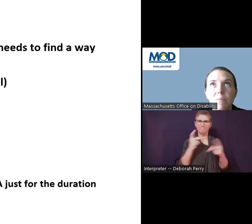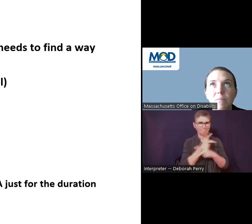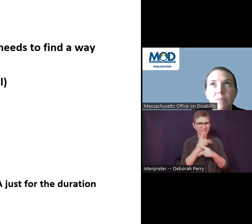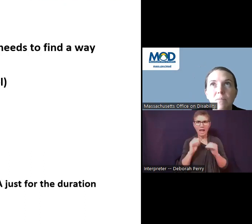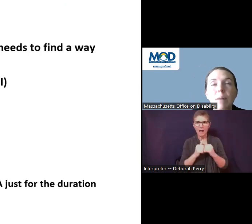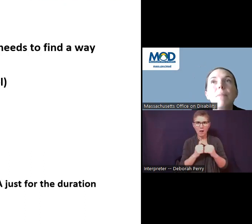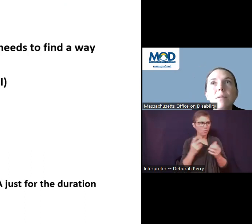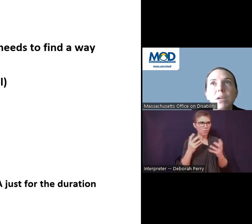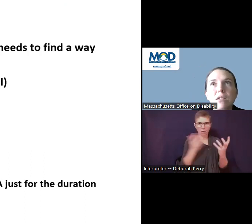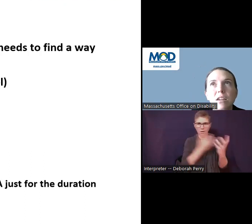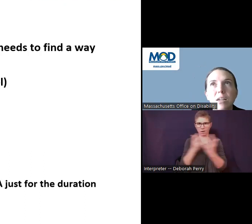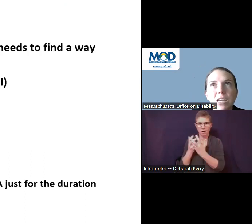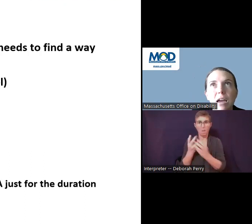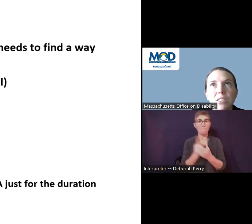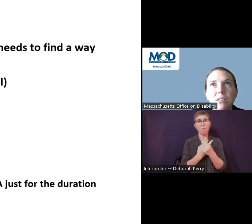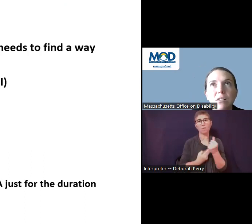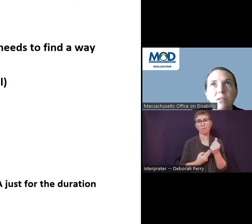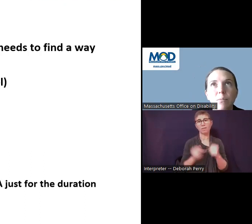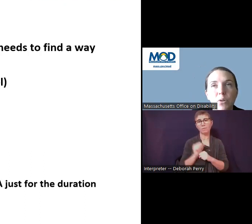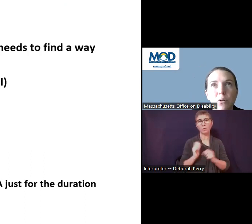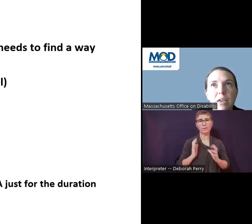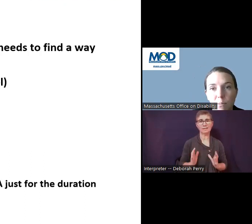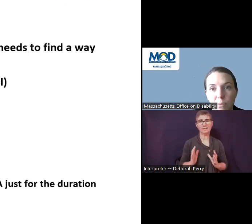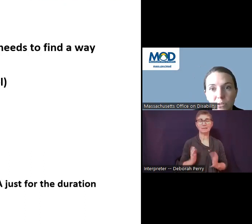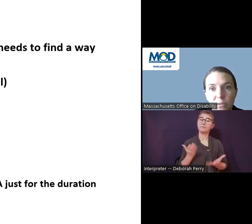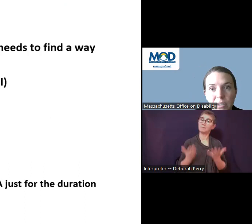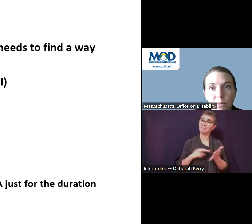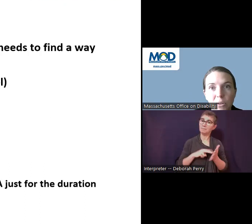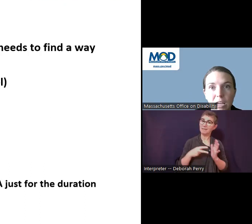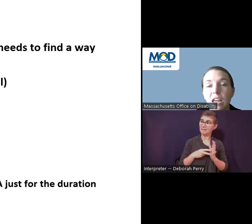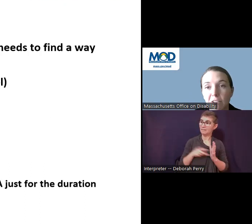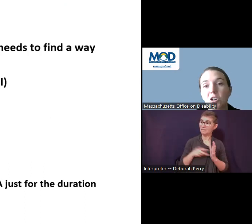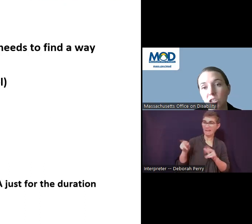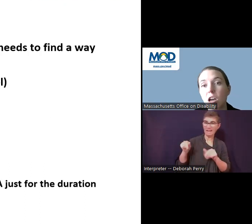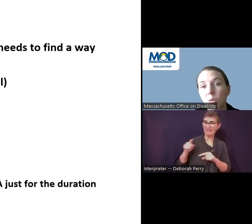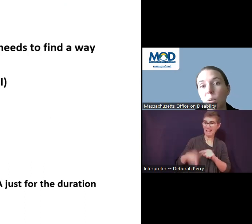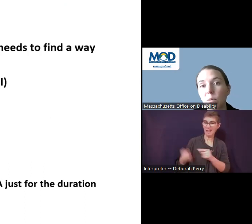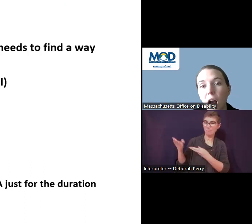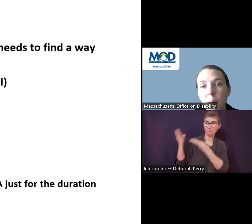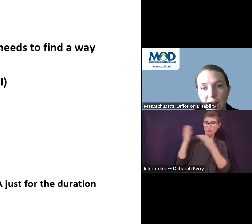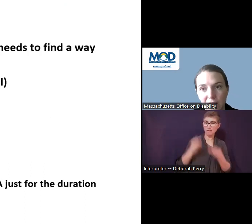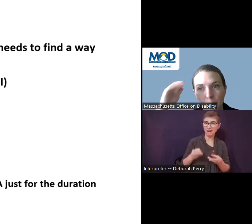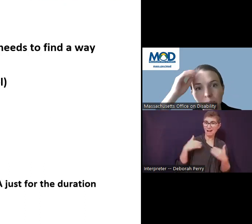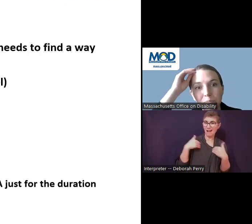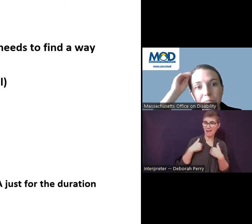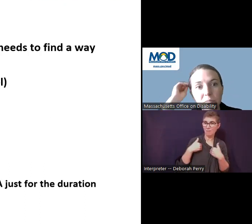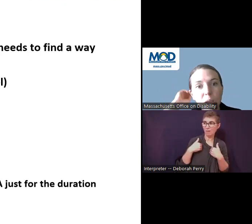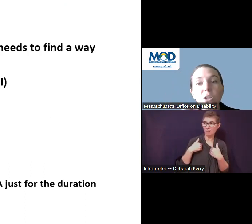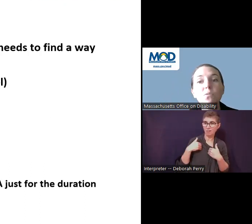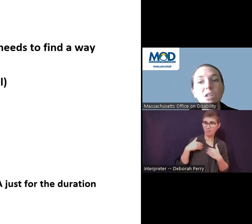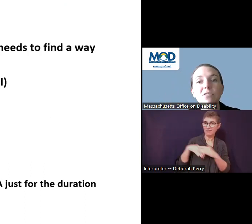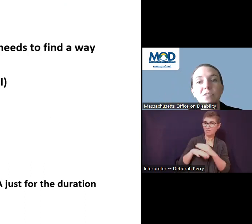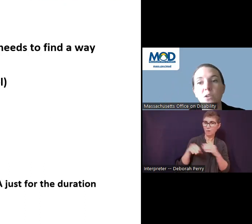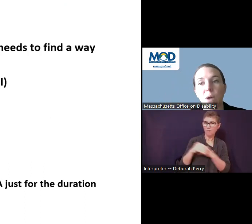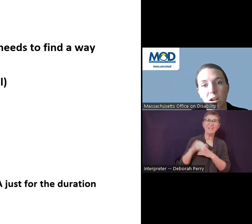that might be that sometimes the employee can't bring their service animal in if there's another way to accommodate them but you need to find a way